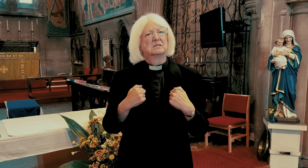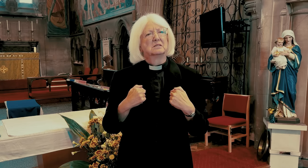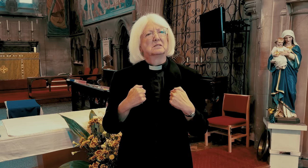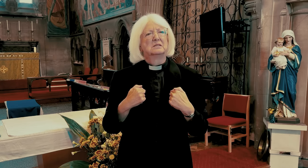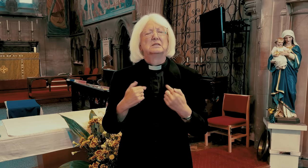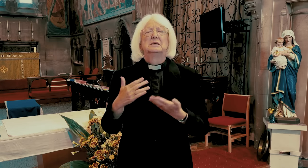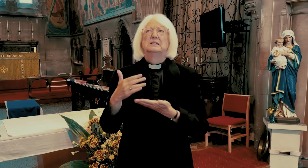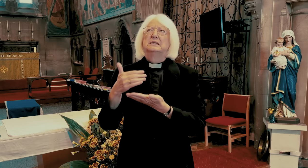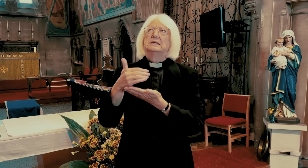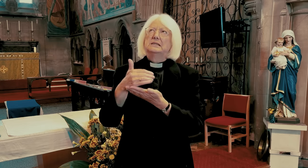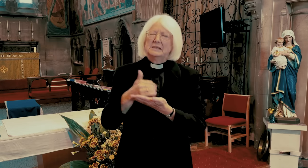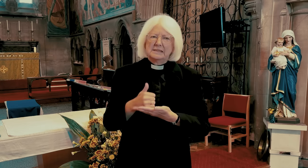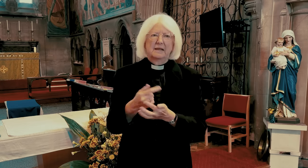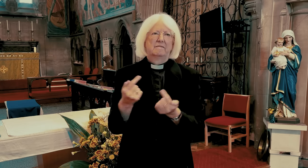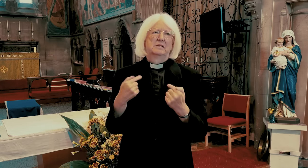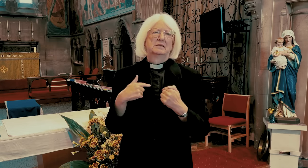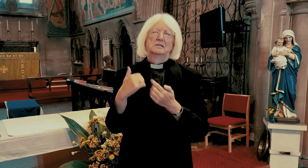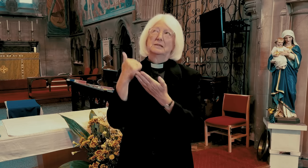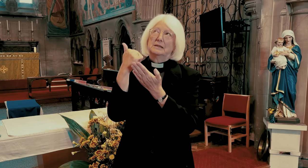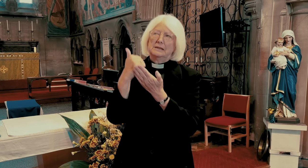Save us and help us.